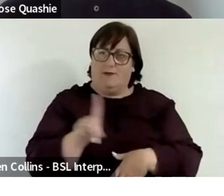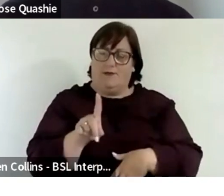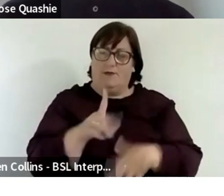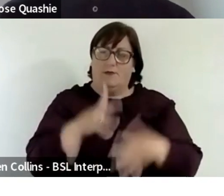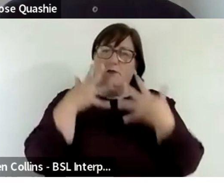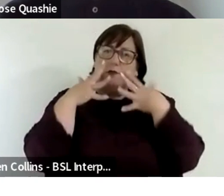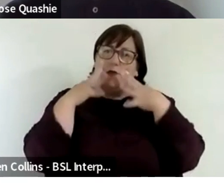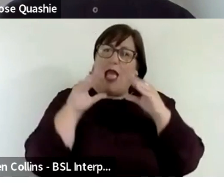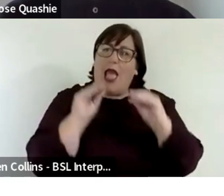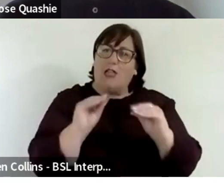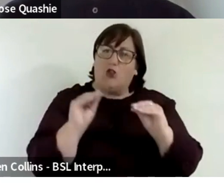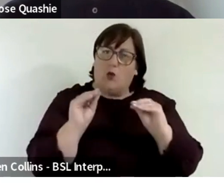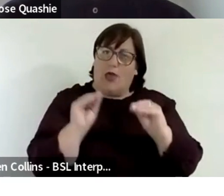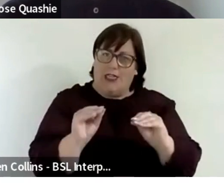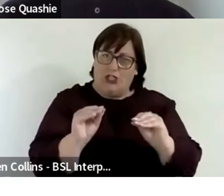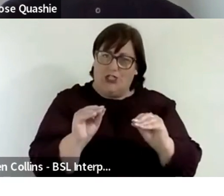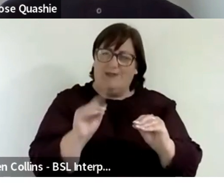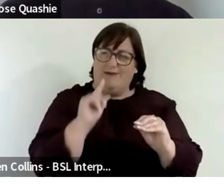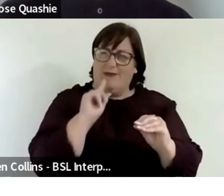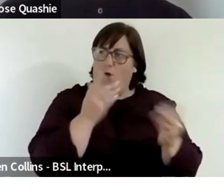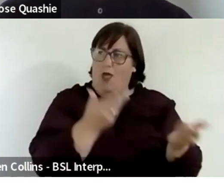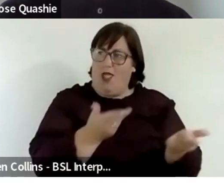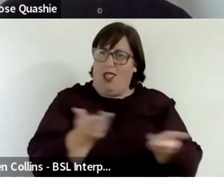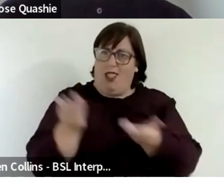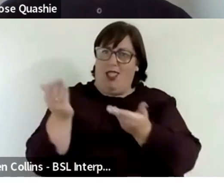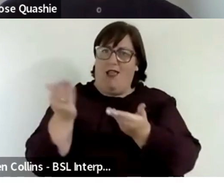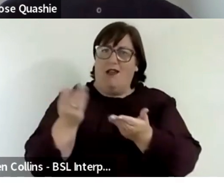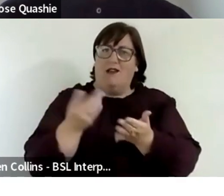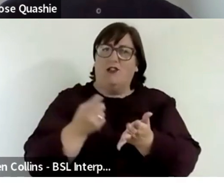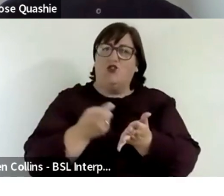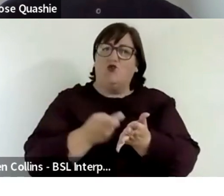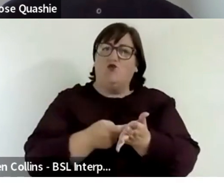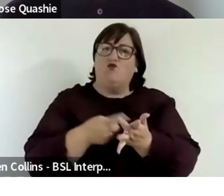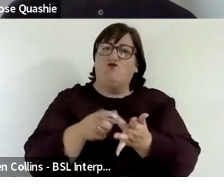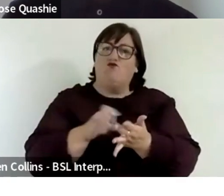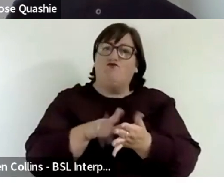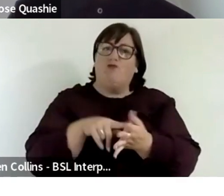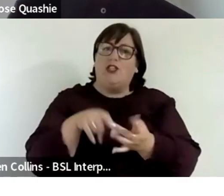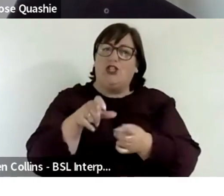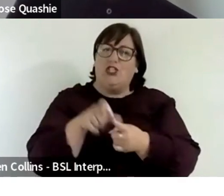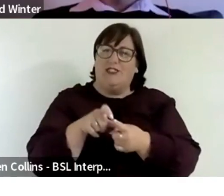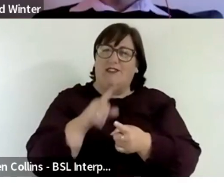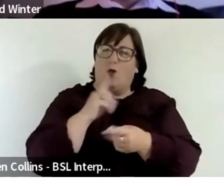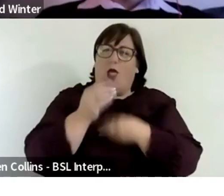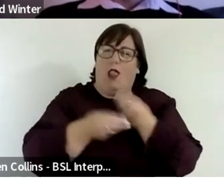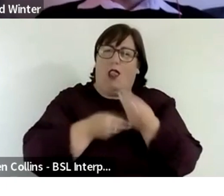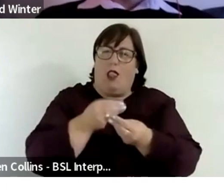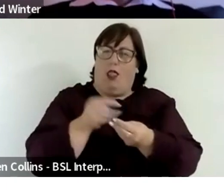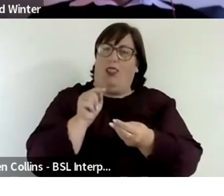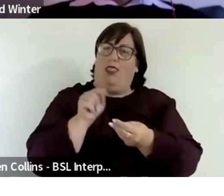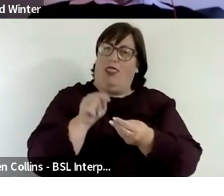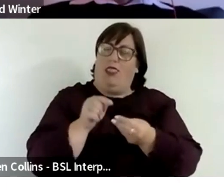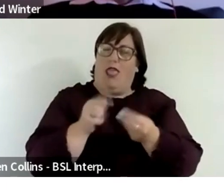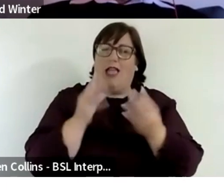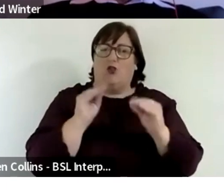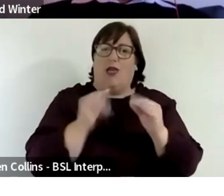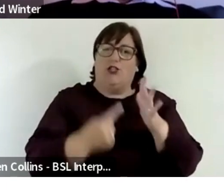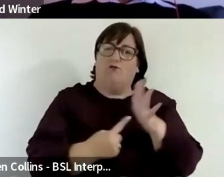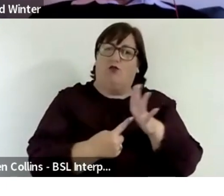At this point I will hand over to Richard to talk you through that particular priority area. Thank you Ambrose.